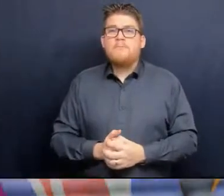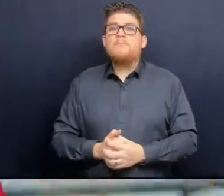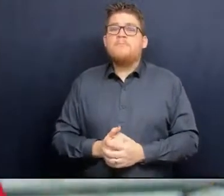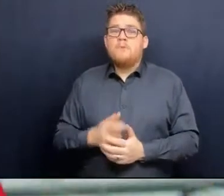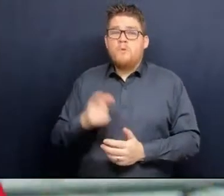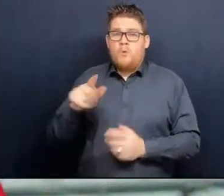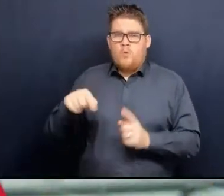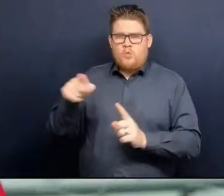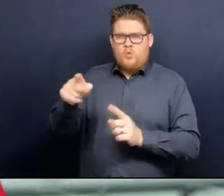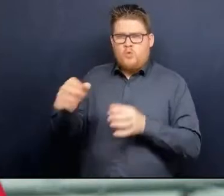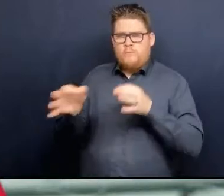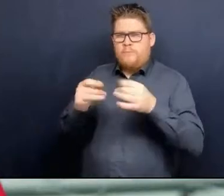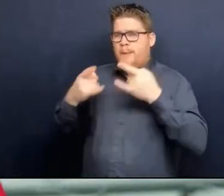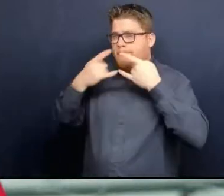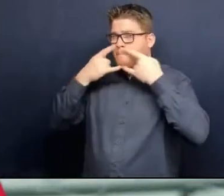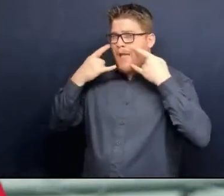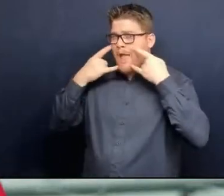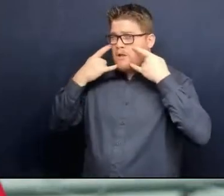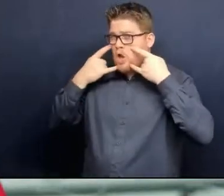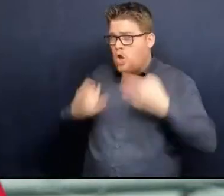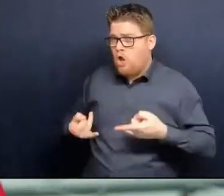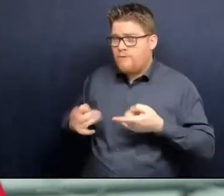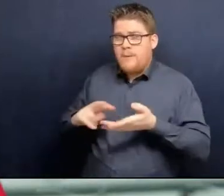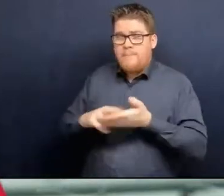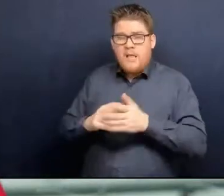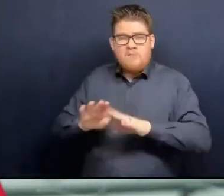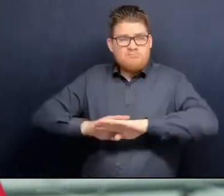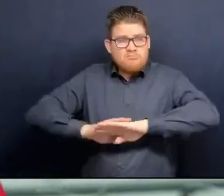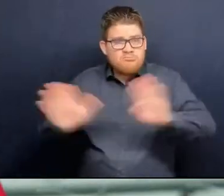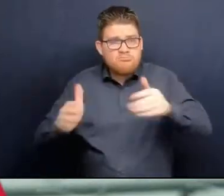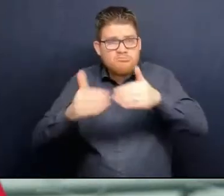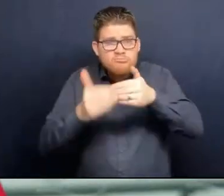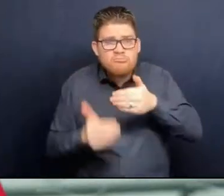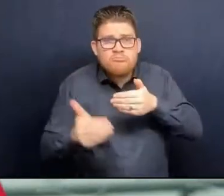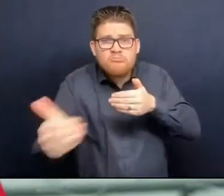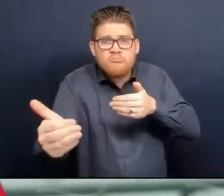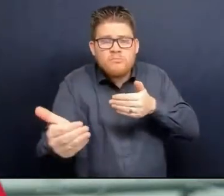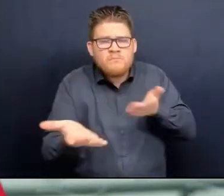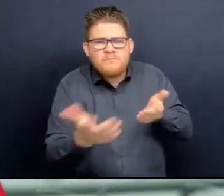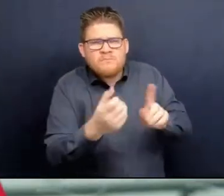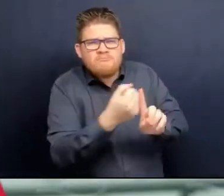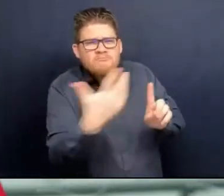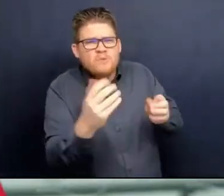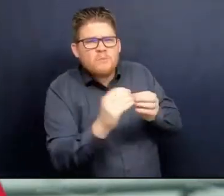gone? They are gone, no matter